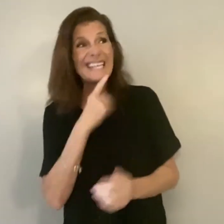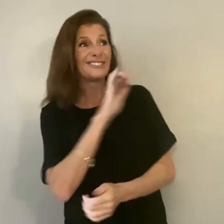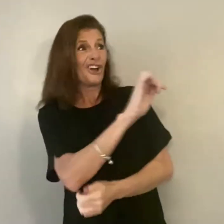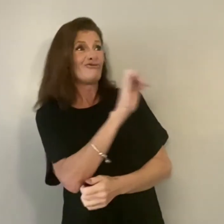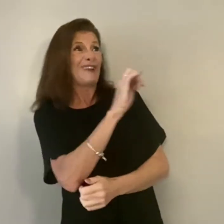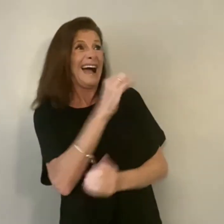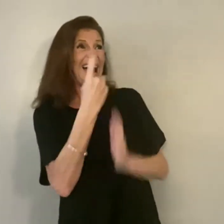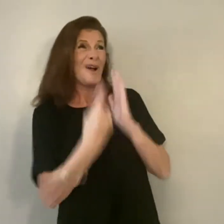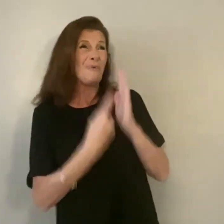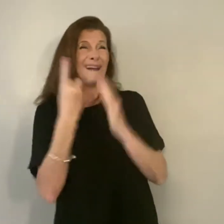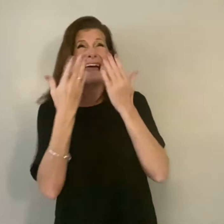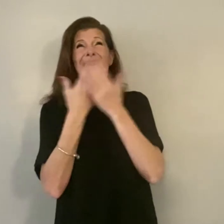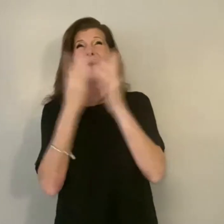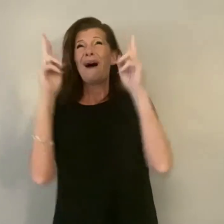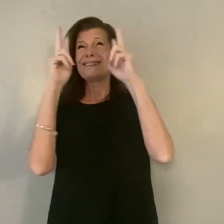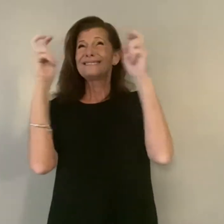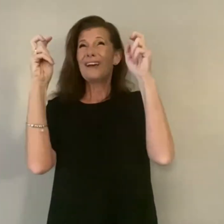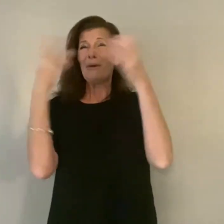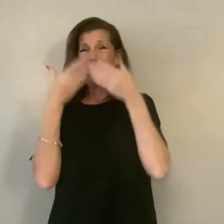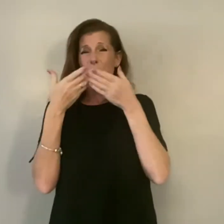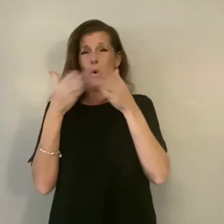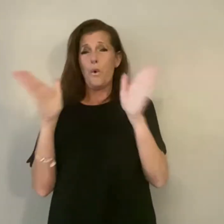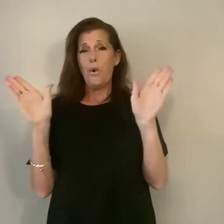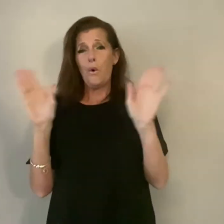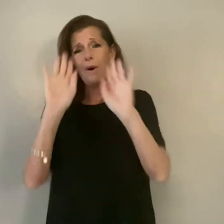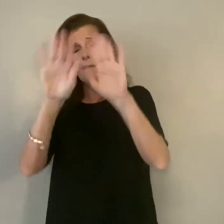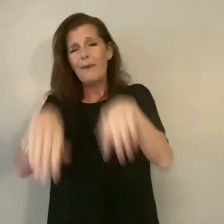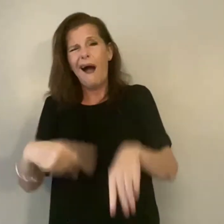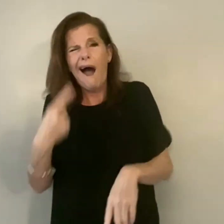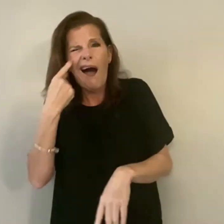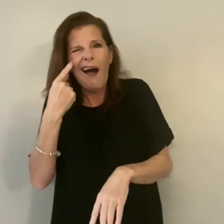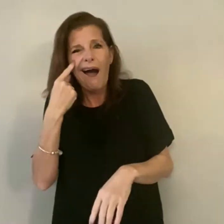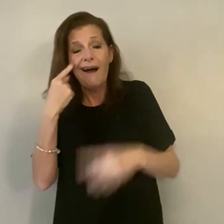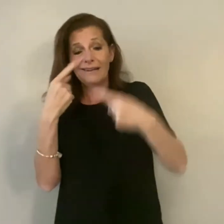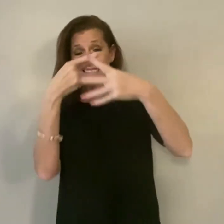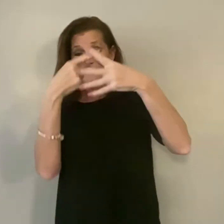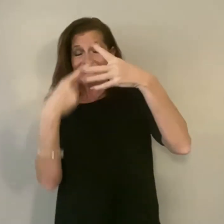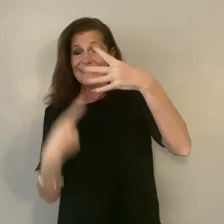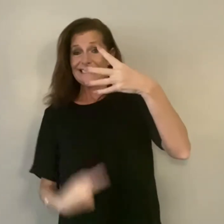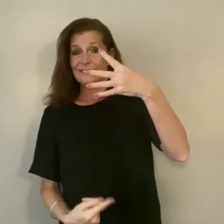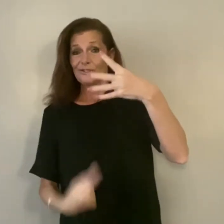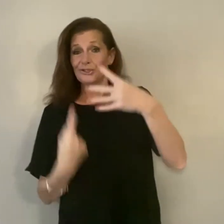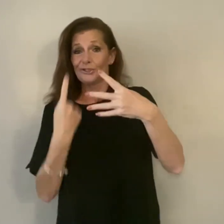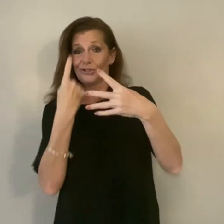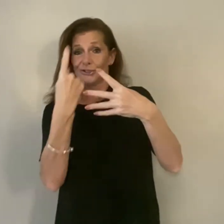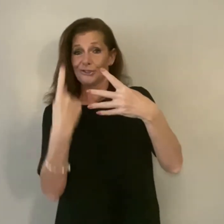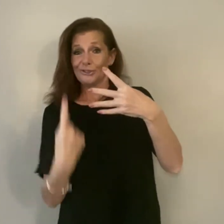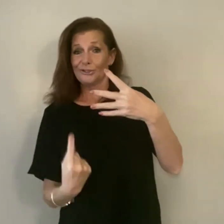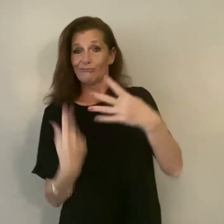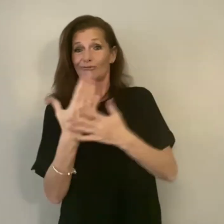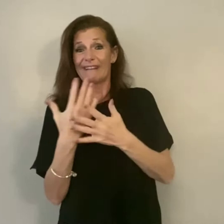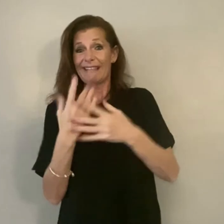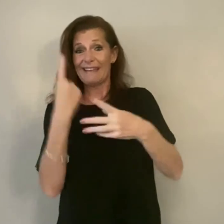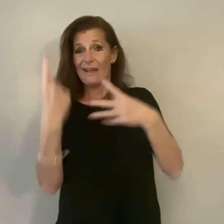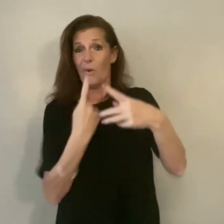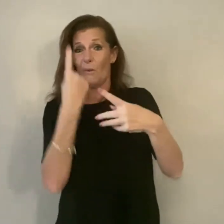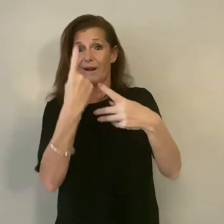Yeah, I've only got an hour. I know it's a huge topic, but, let's give it a go. I mean every single one of my questions for you really